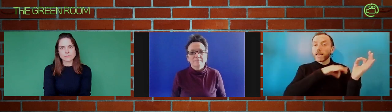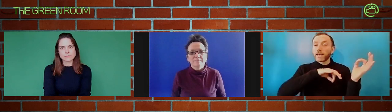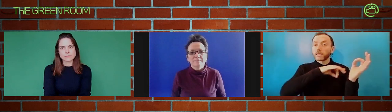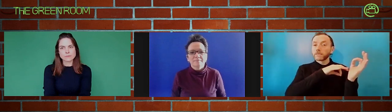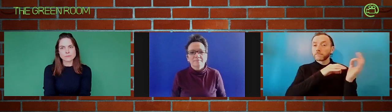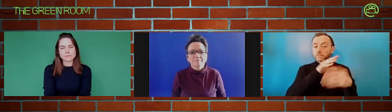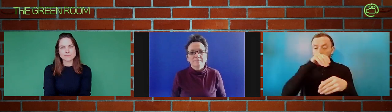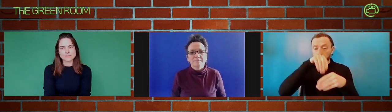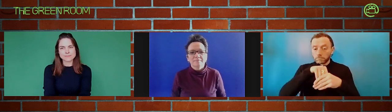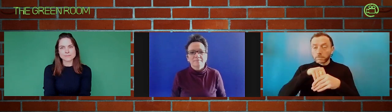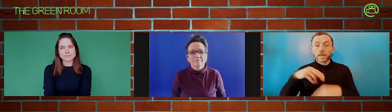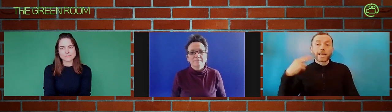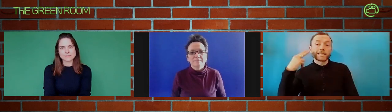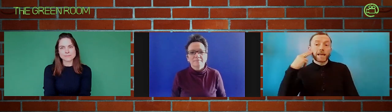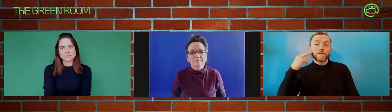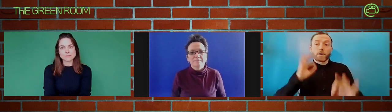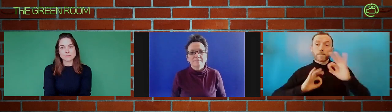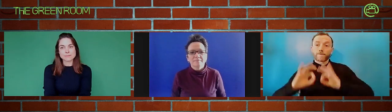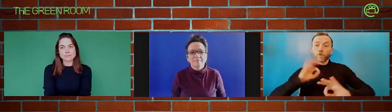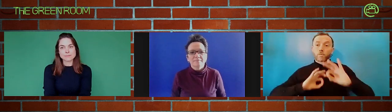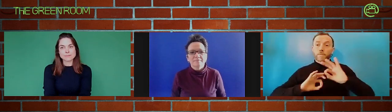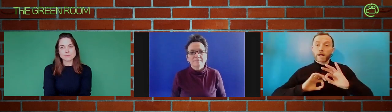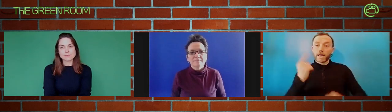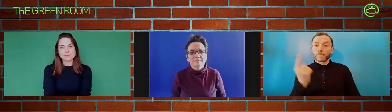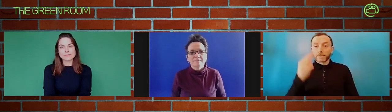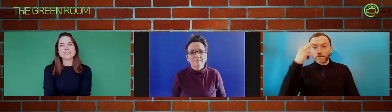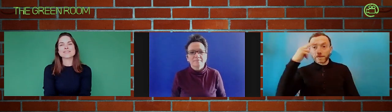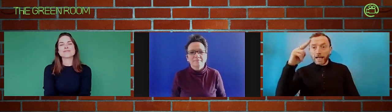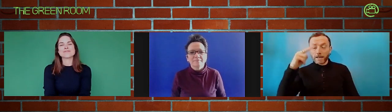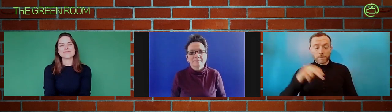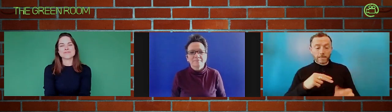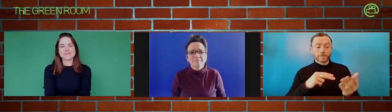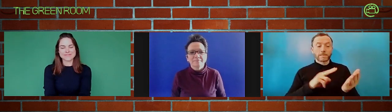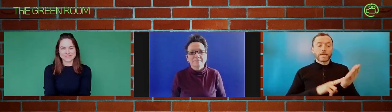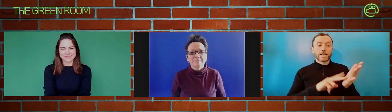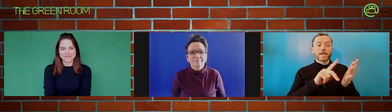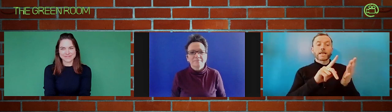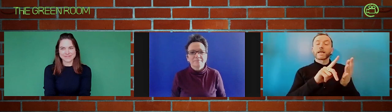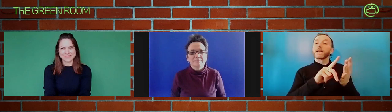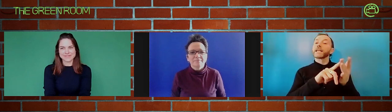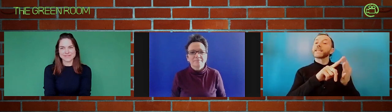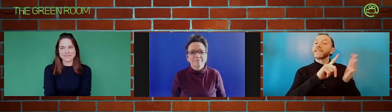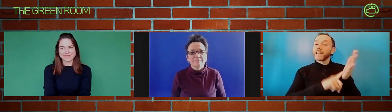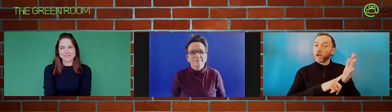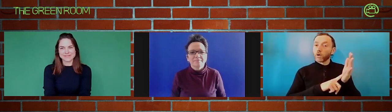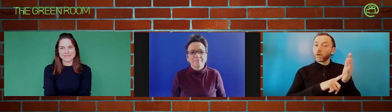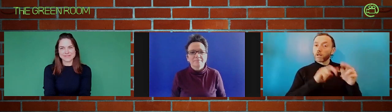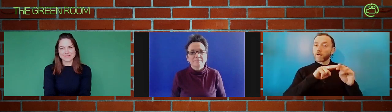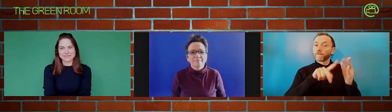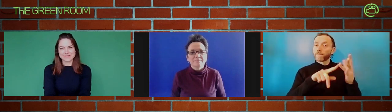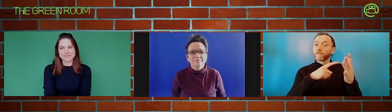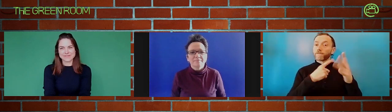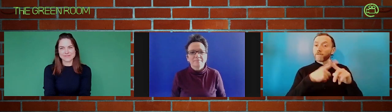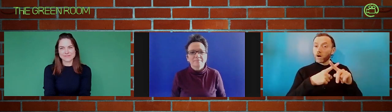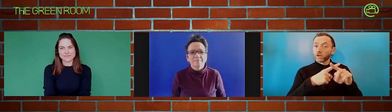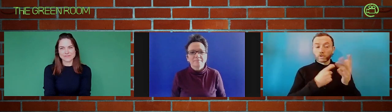Neil Fox. Neil Fox-Roberts, as he is now. And I saw interpreters working